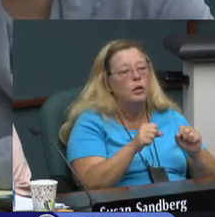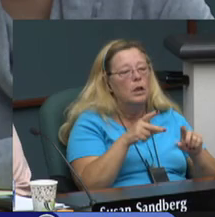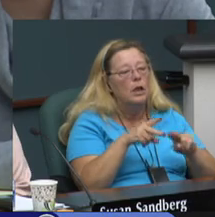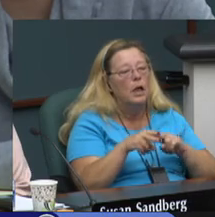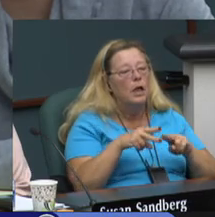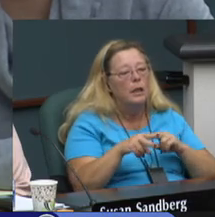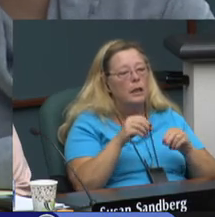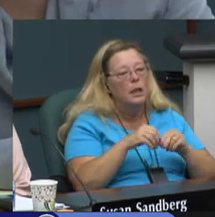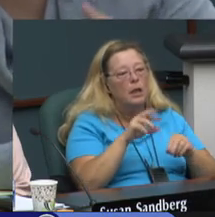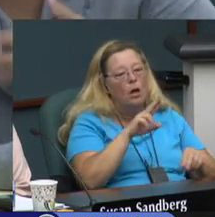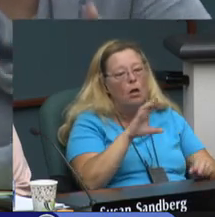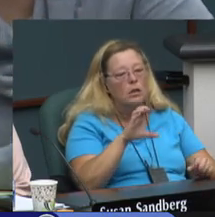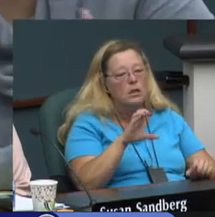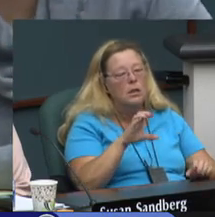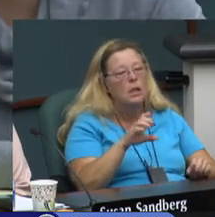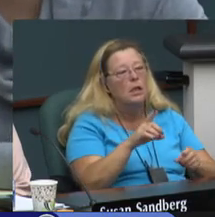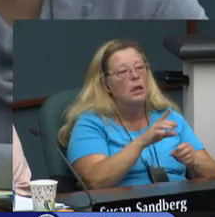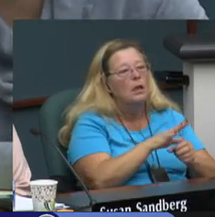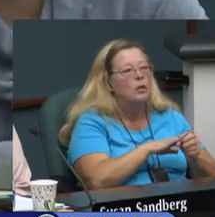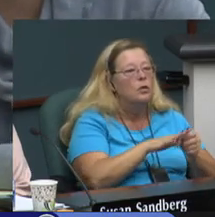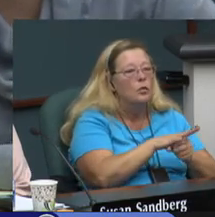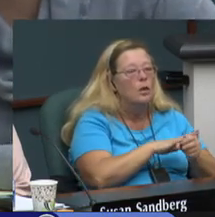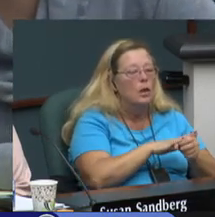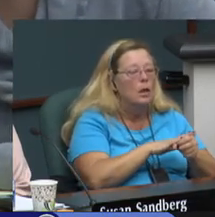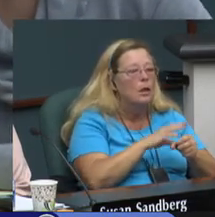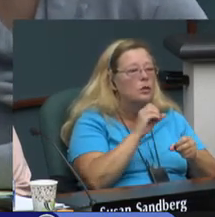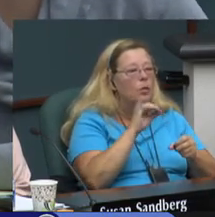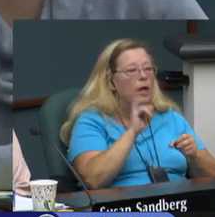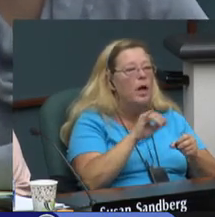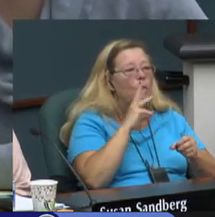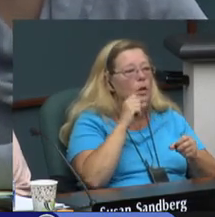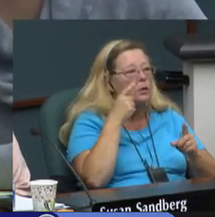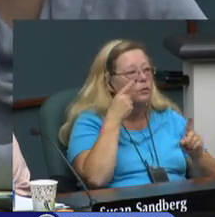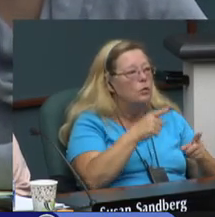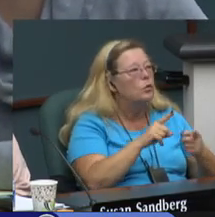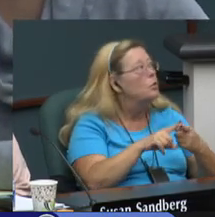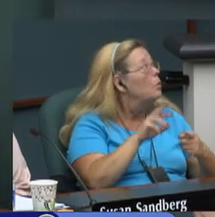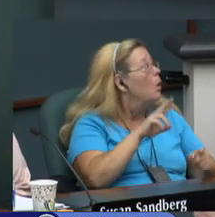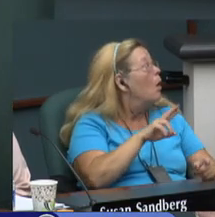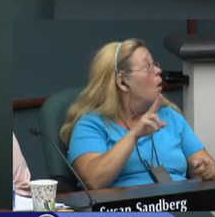districts and so that was carried forward to the r3 do you see any problem